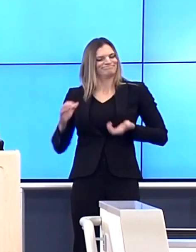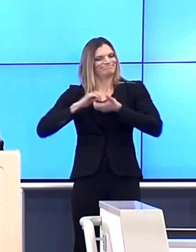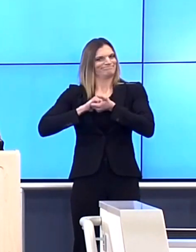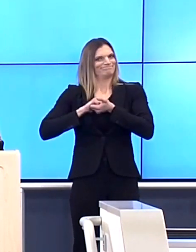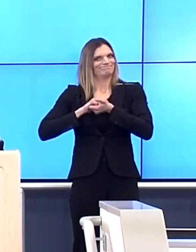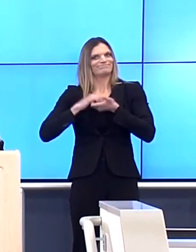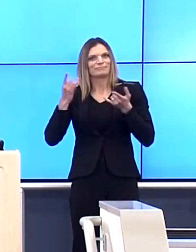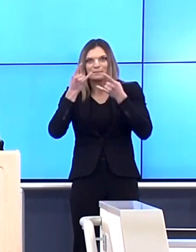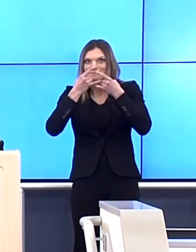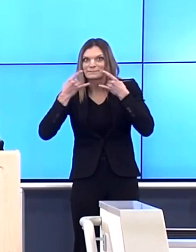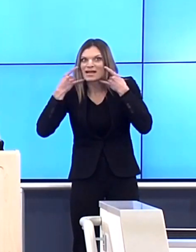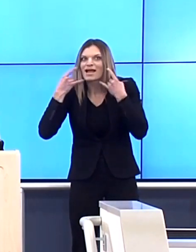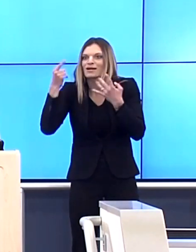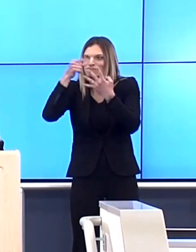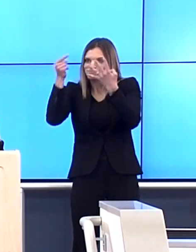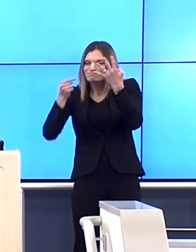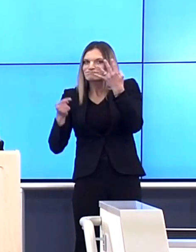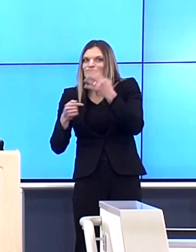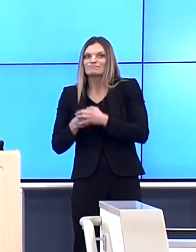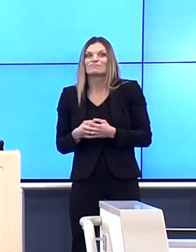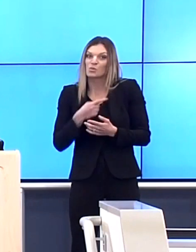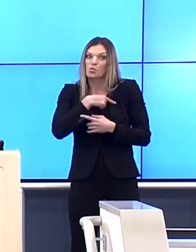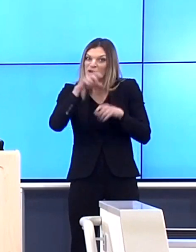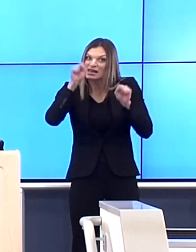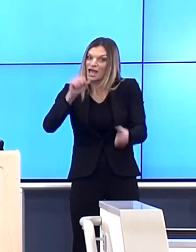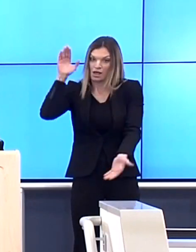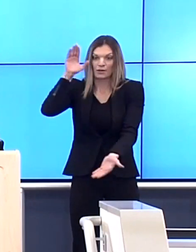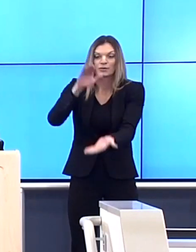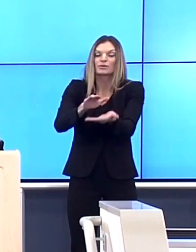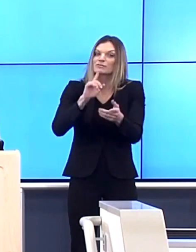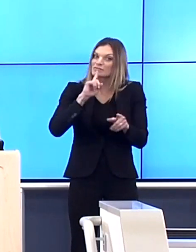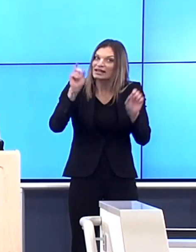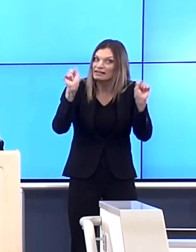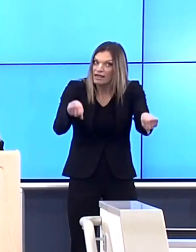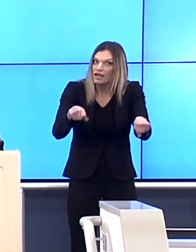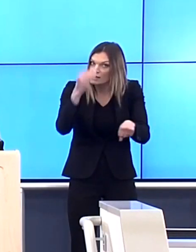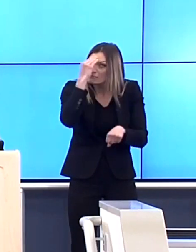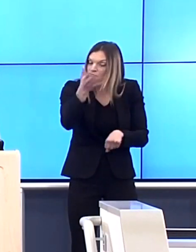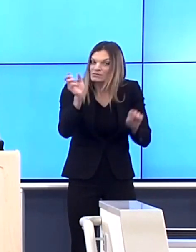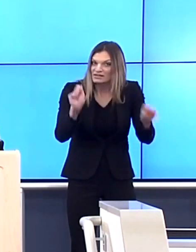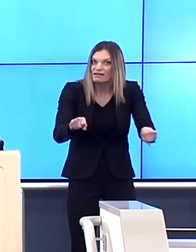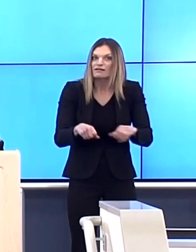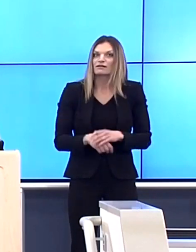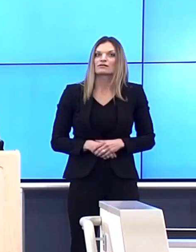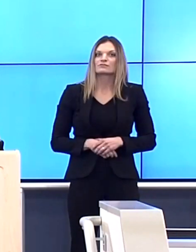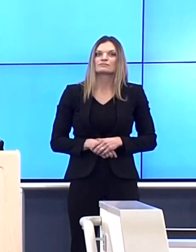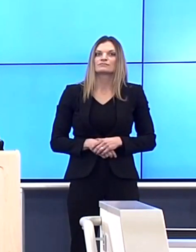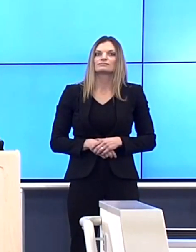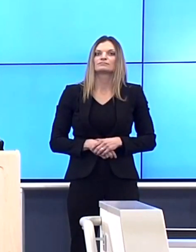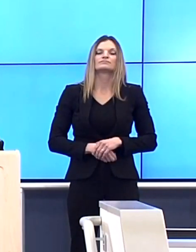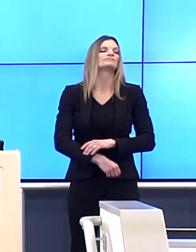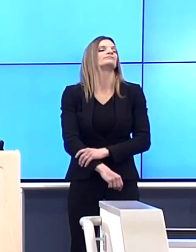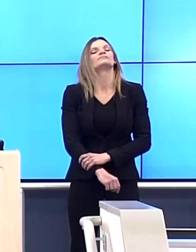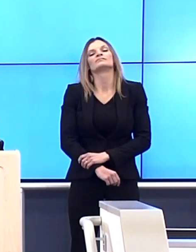JOIN FORCES, TO COMBAT OUR COMMON ENEMY, COVID-19. COMMON ENEMY, COVID-19. WE DO HAVE SOME CONTROL HERE.